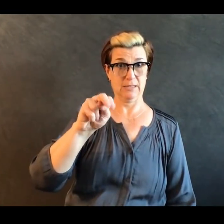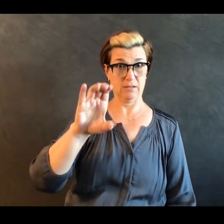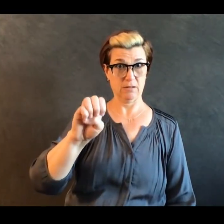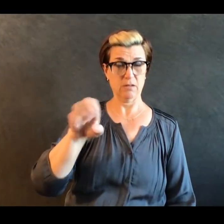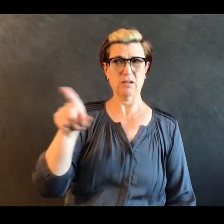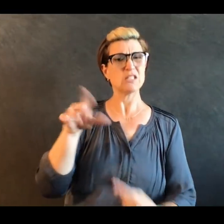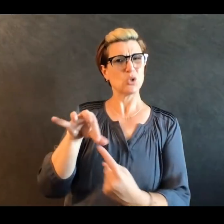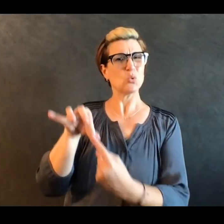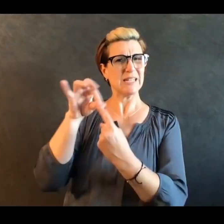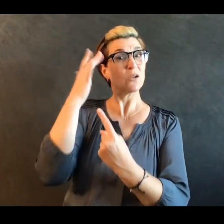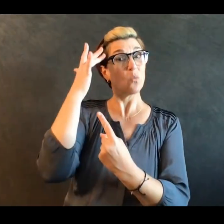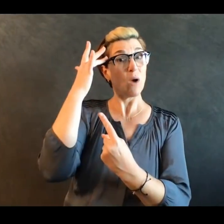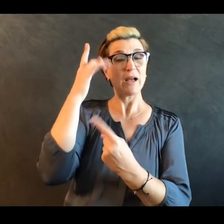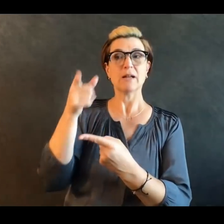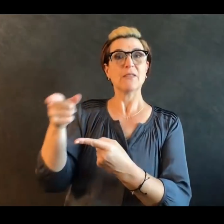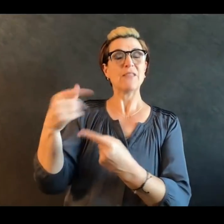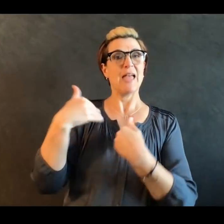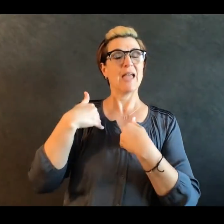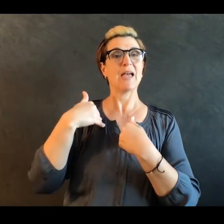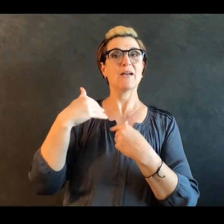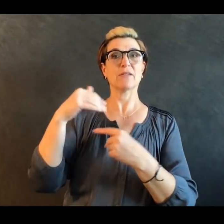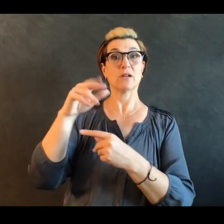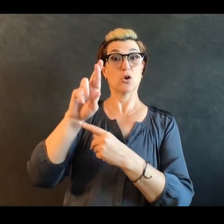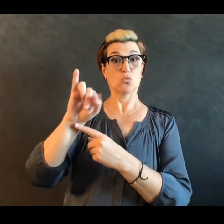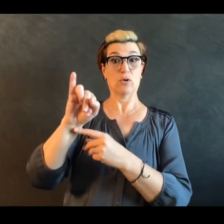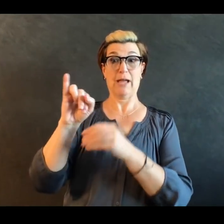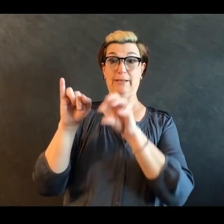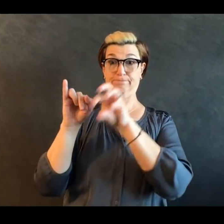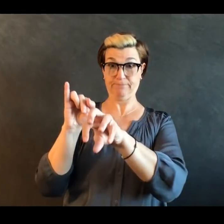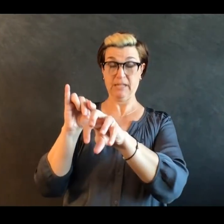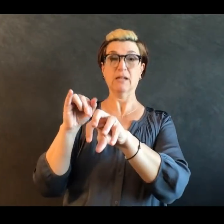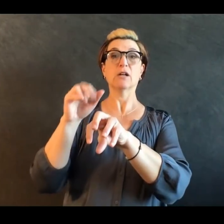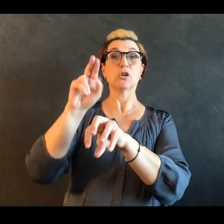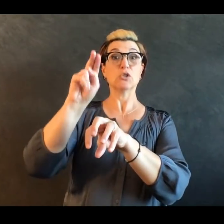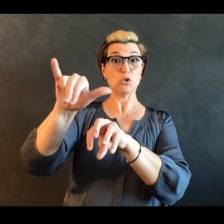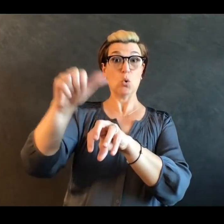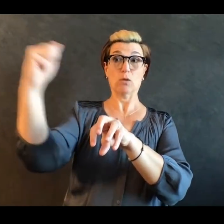increasing cases from the New York City area and now they have new increase in